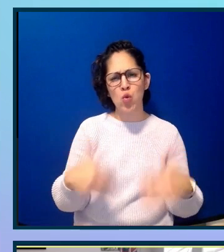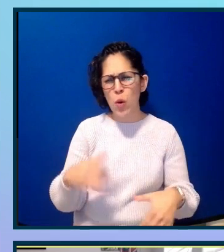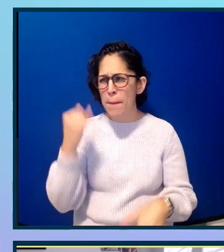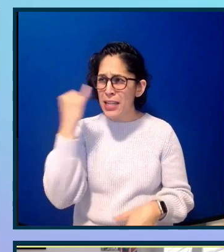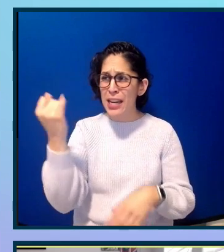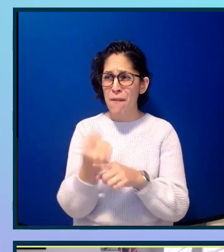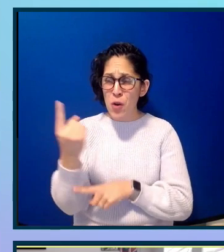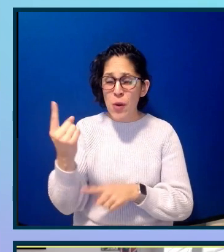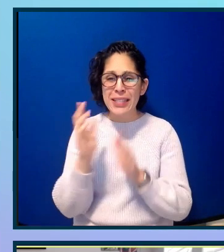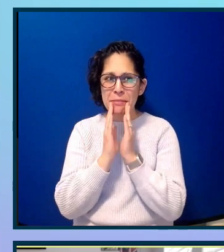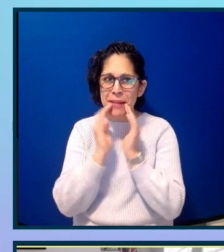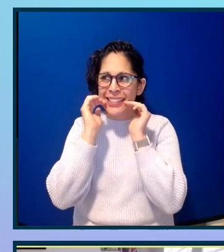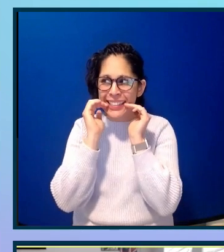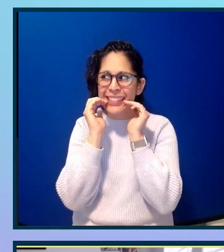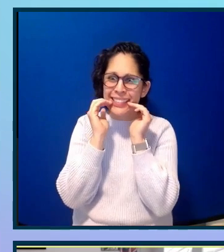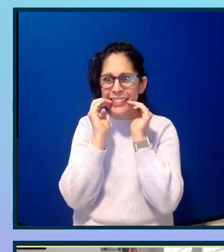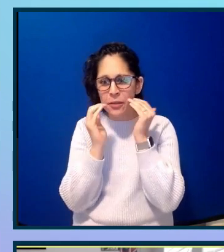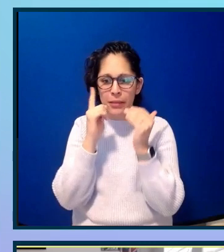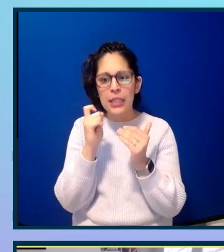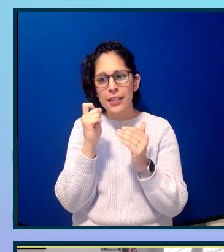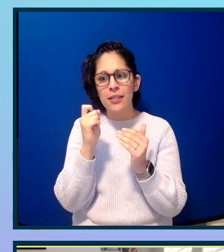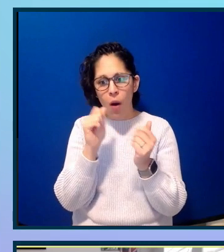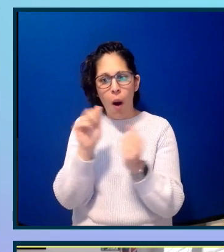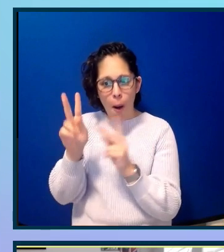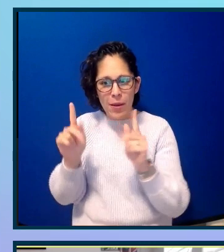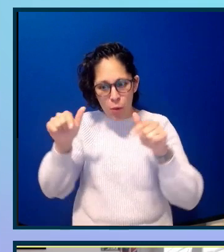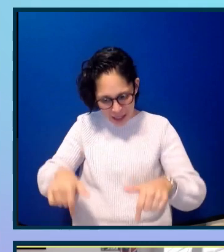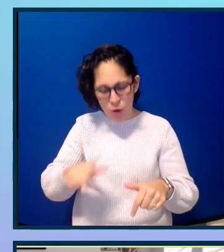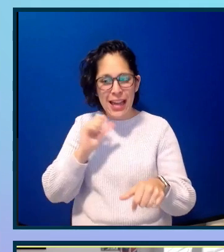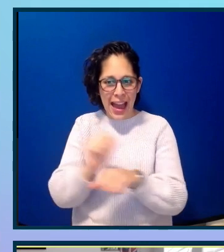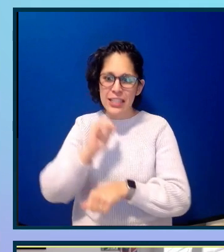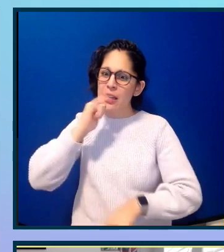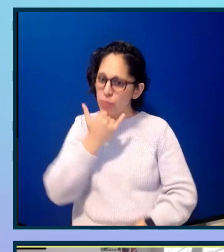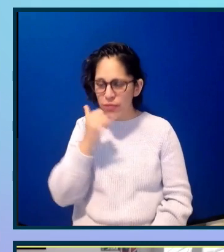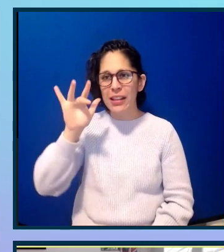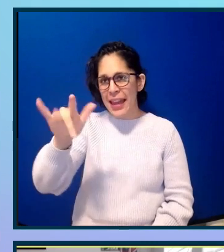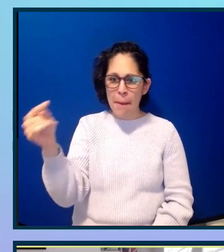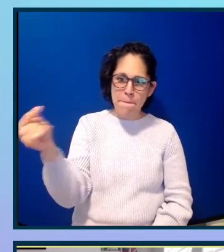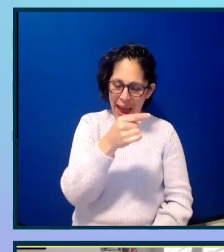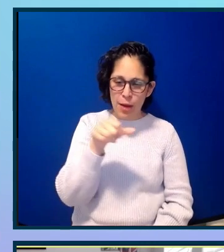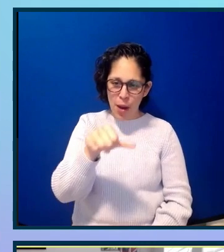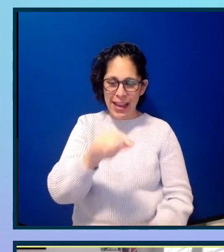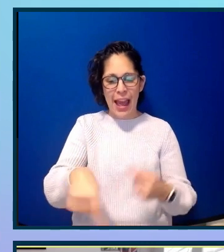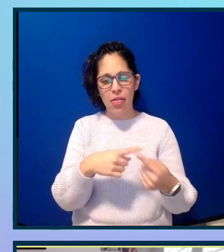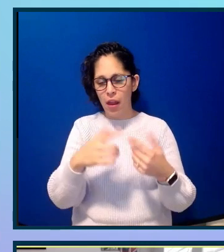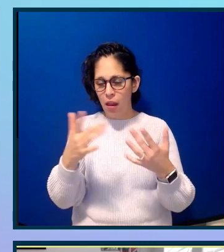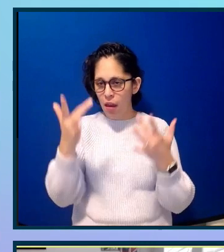is smiling because I'm sure every single person has done this at least once. But for somebody in Kwame's position,